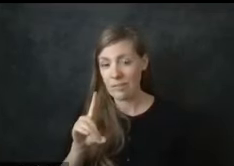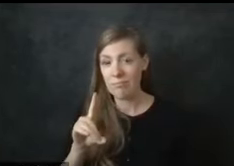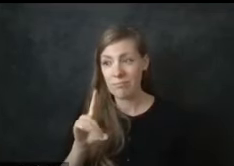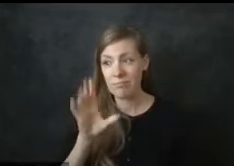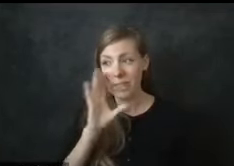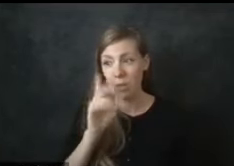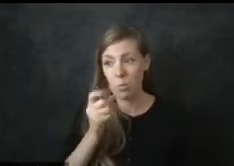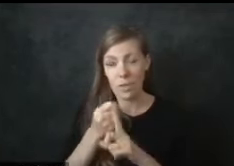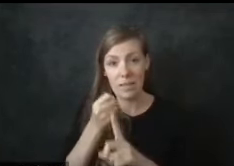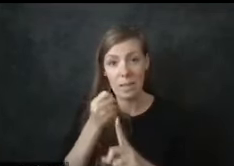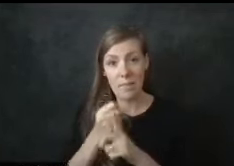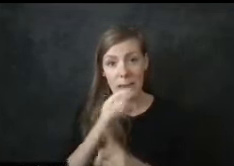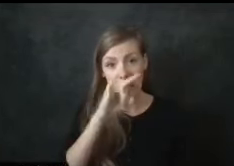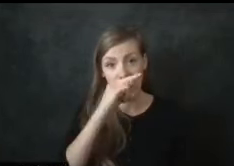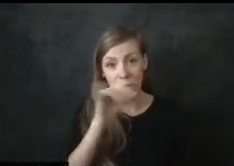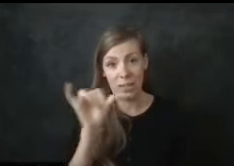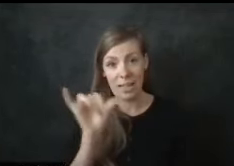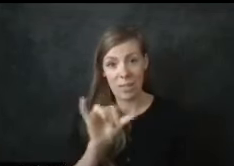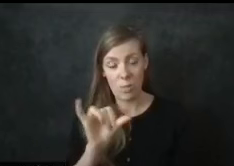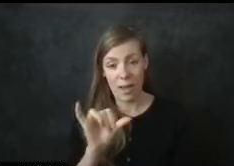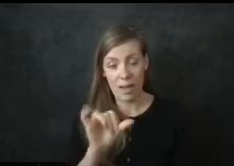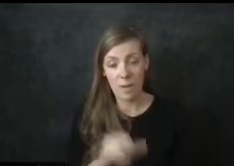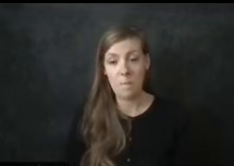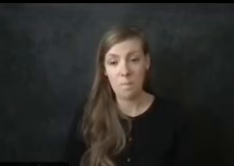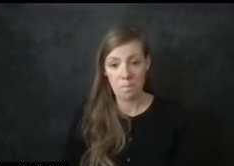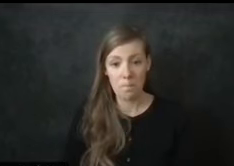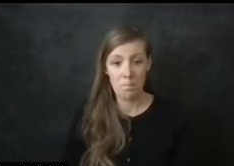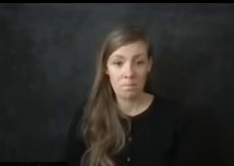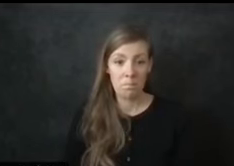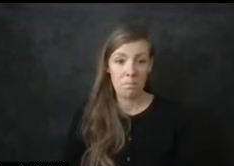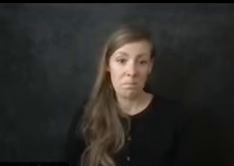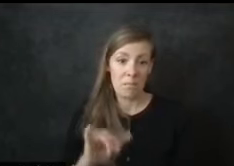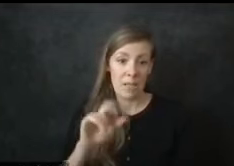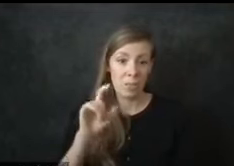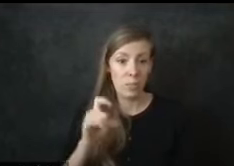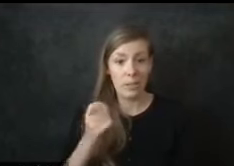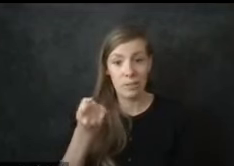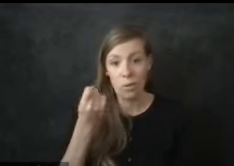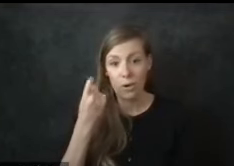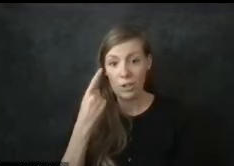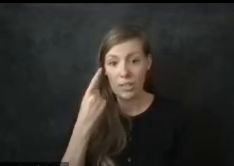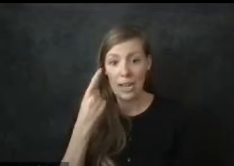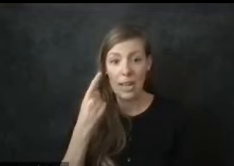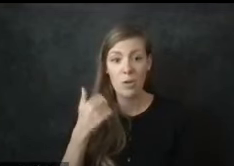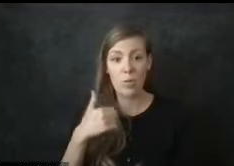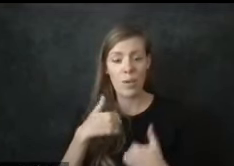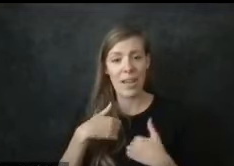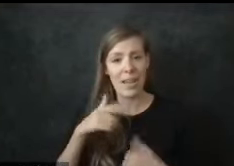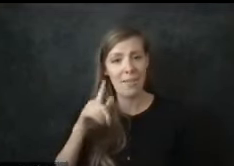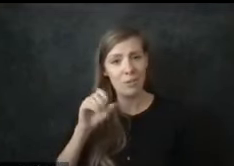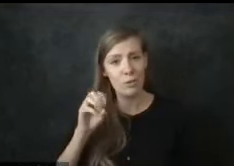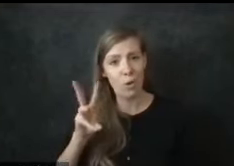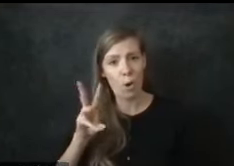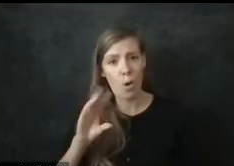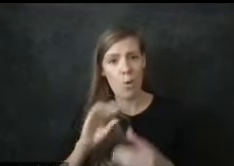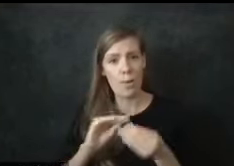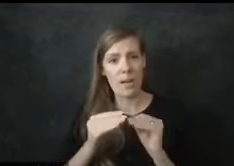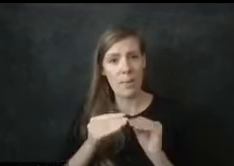I think that's kind of what we need to get out. We have low numbers, but children have been hospitalized.